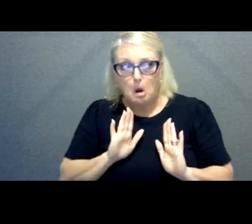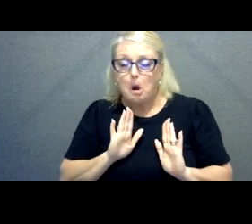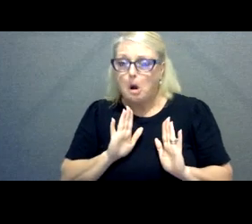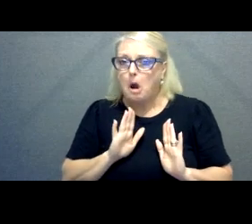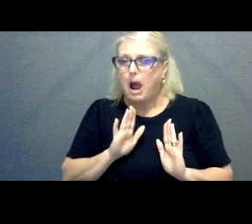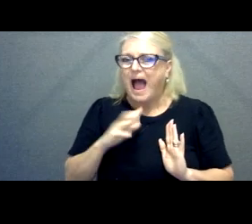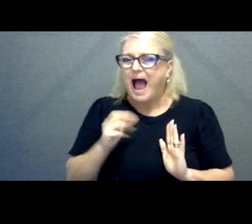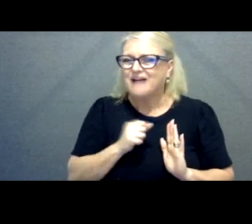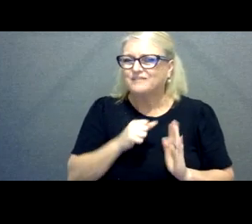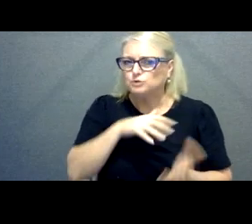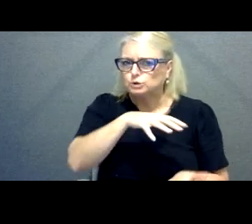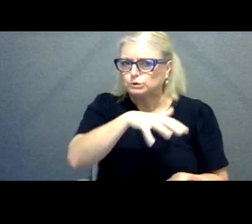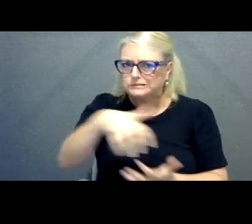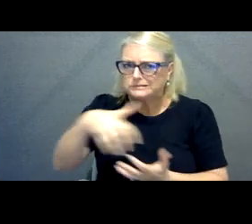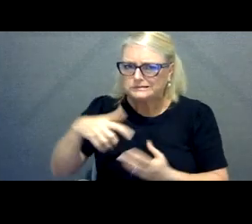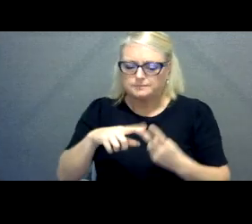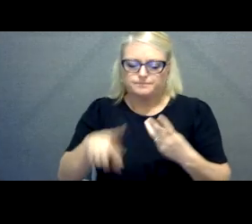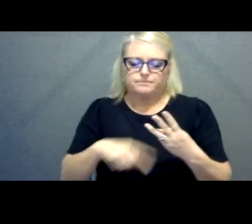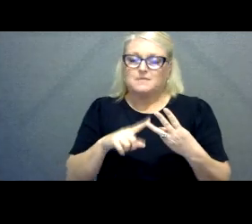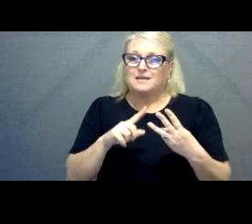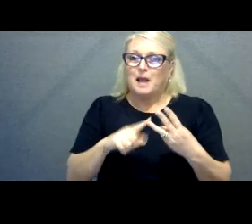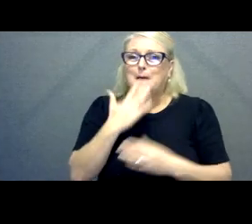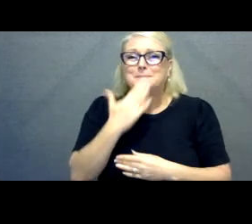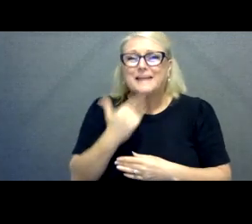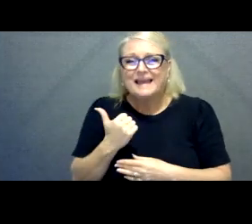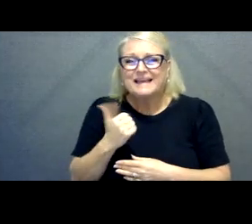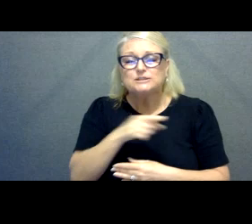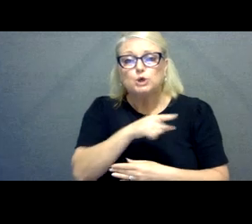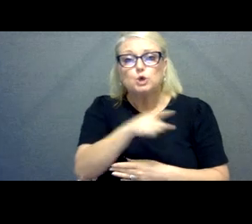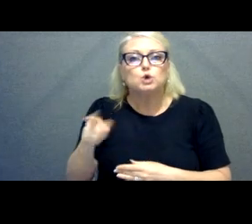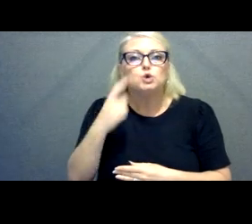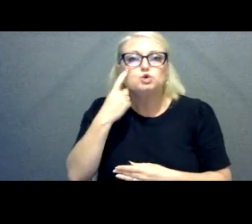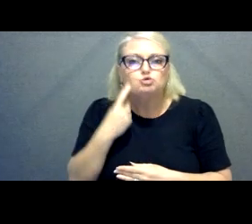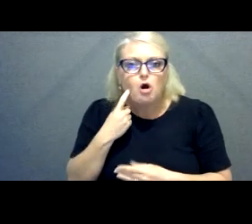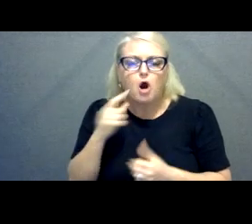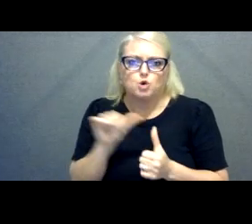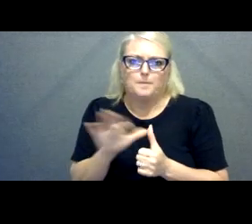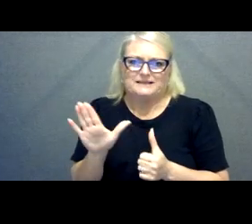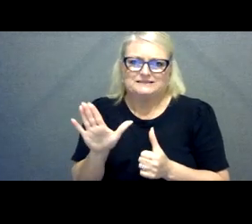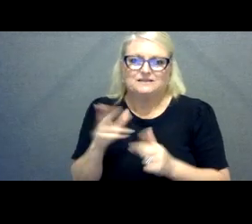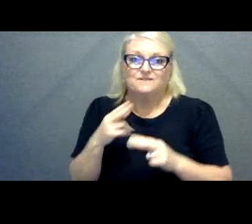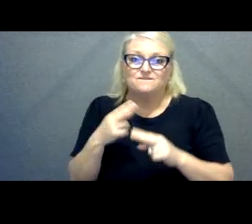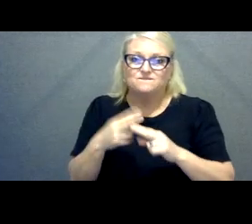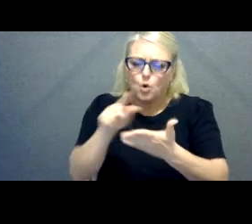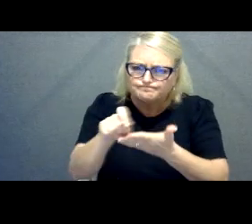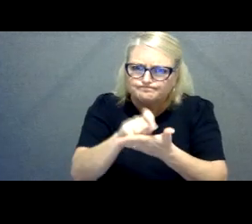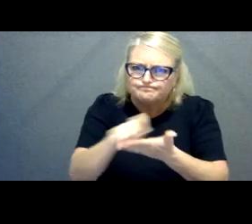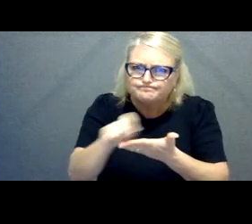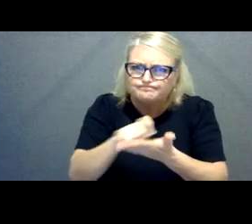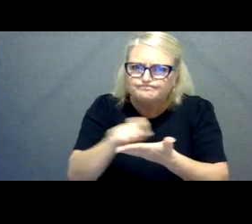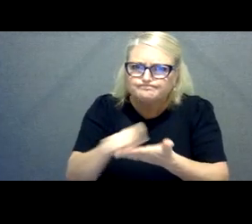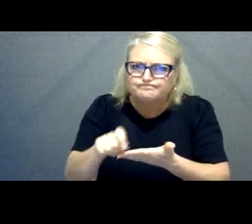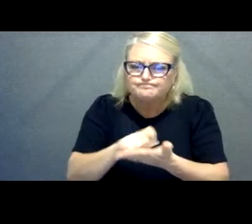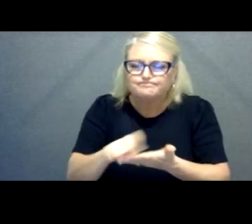the application as best as you can answer every question and at the end of the form there are